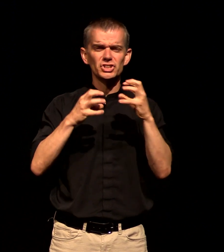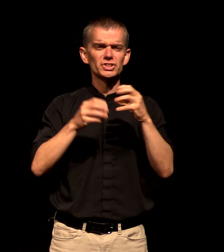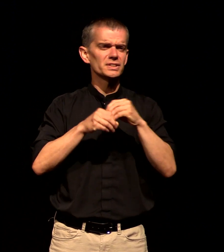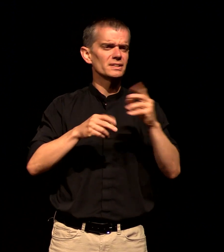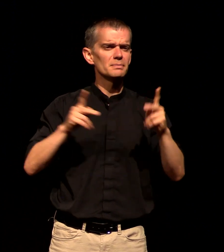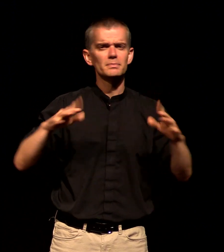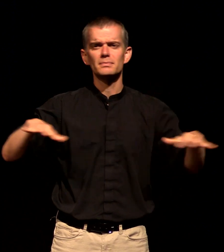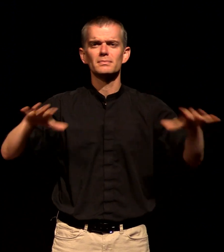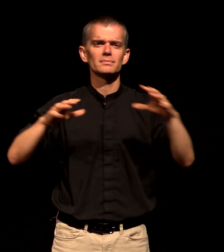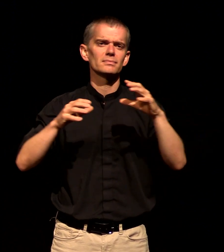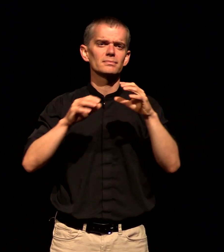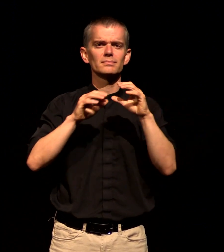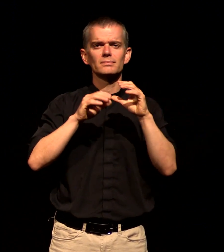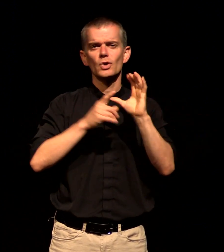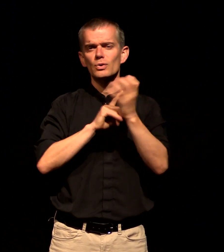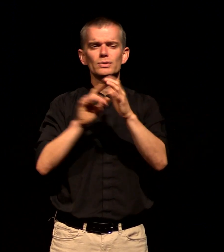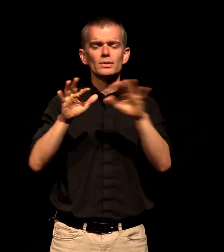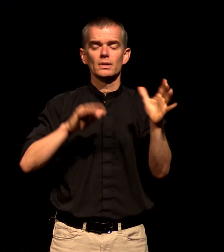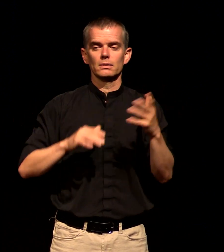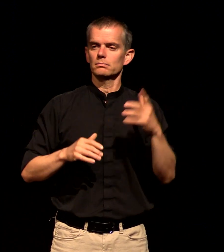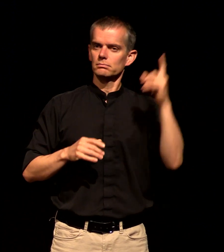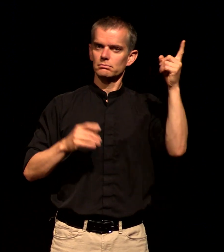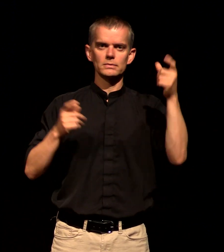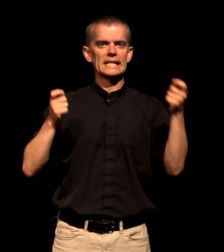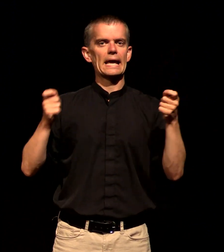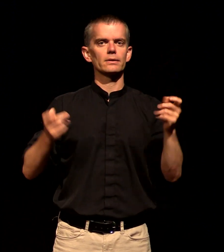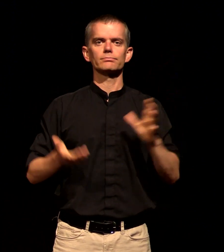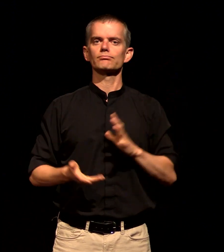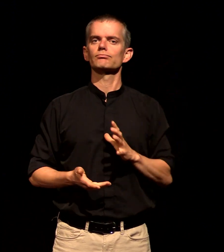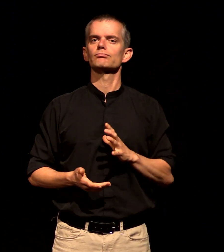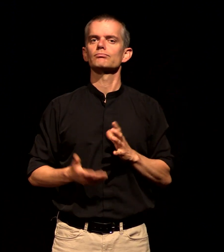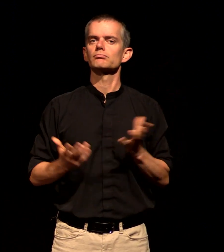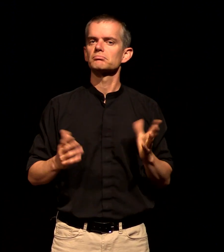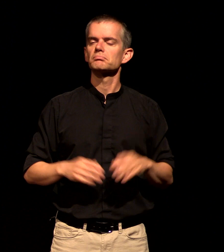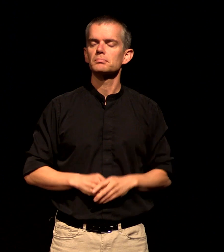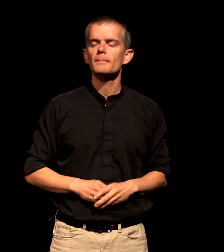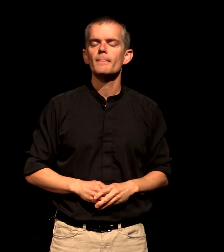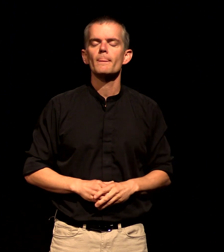anxious. I've done this before. One more thing I want to point